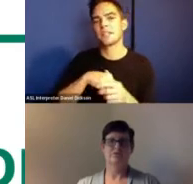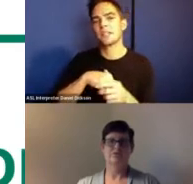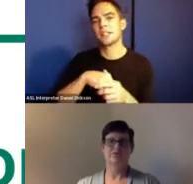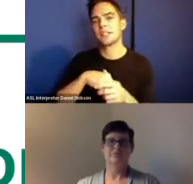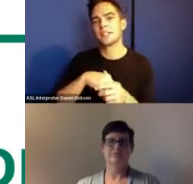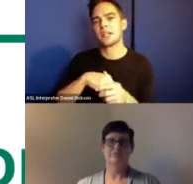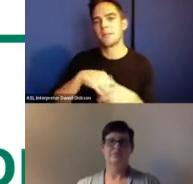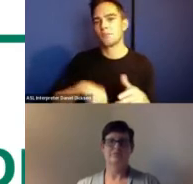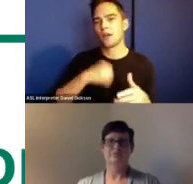work with them. Thank you.